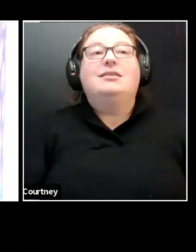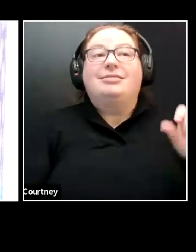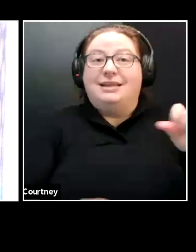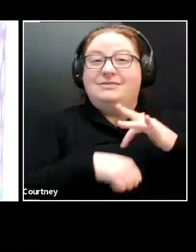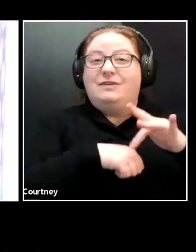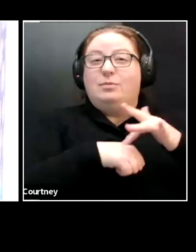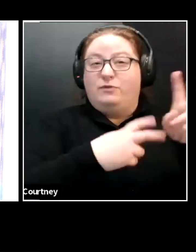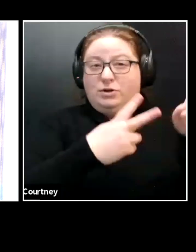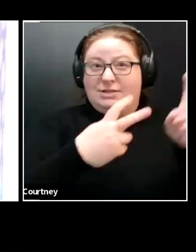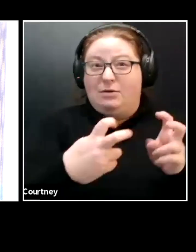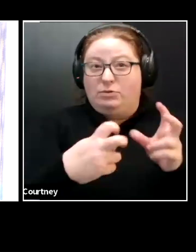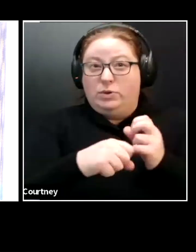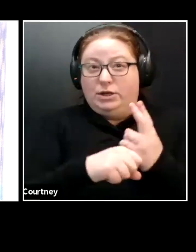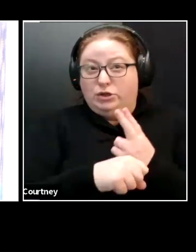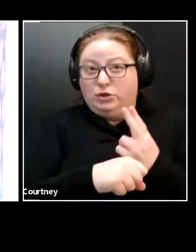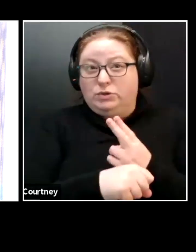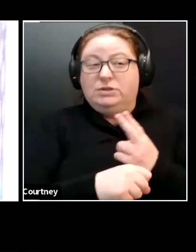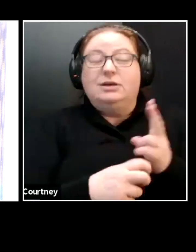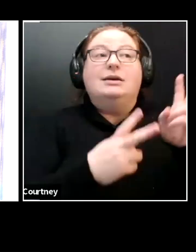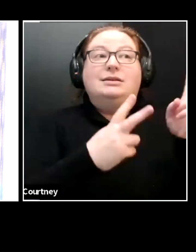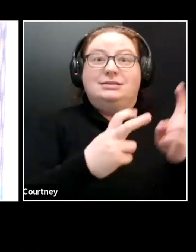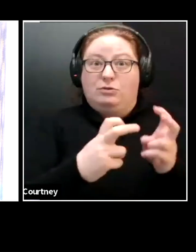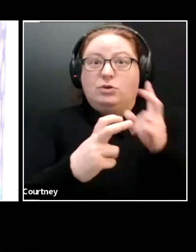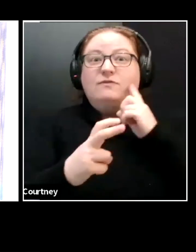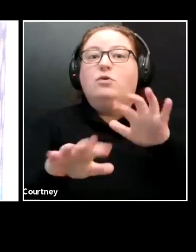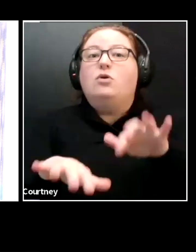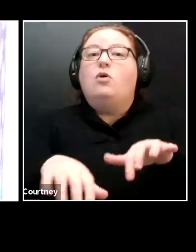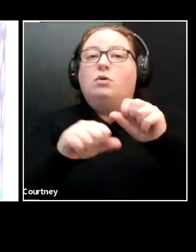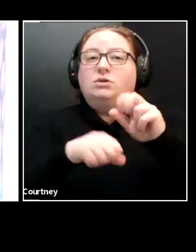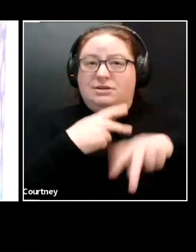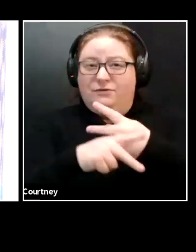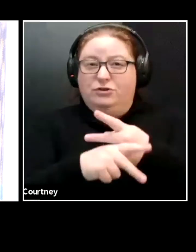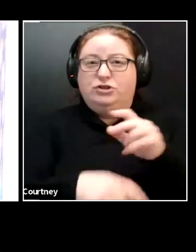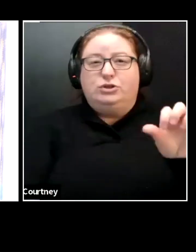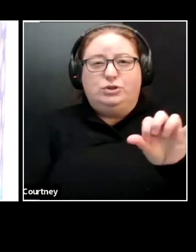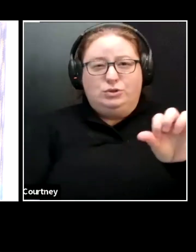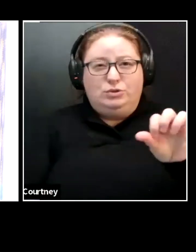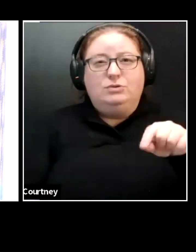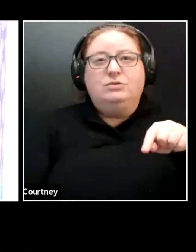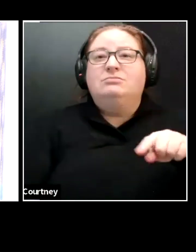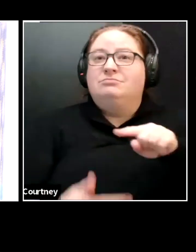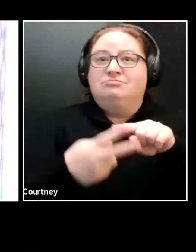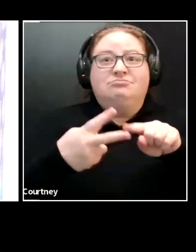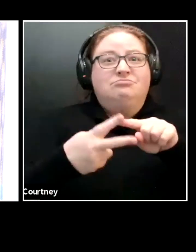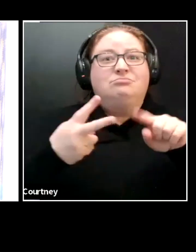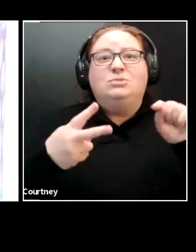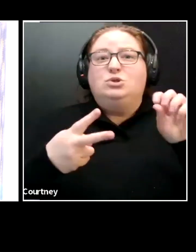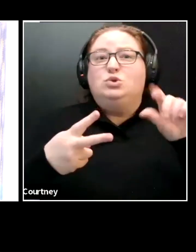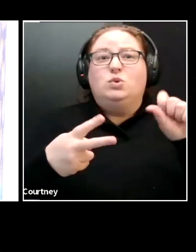uh use directly in a hosted version. Um, so these are tools that uh you can use yourselves um at no